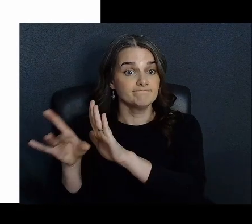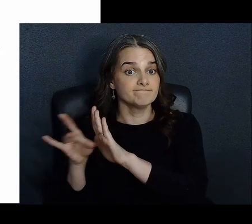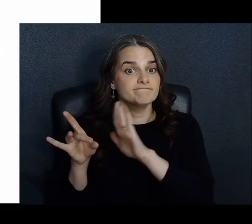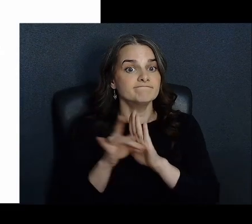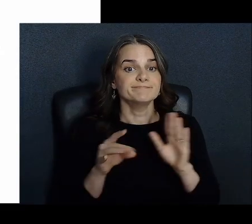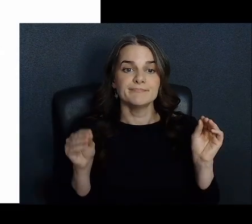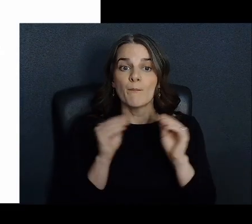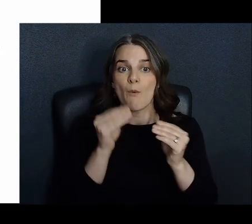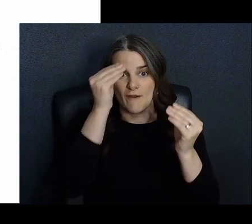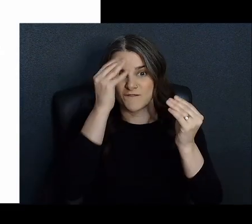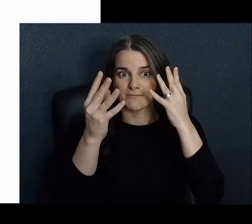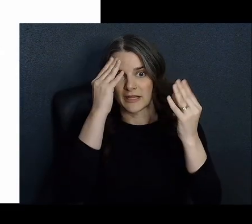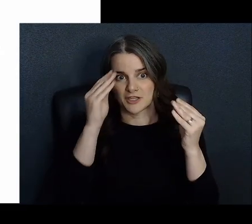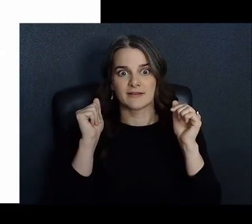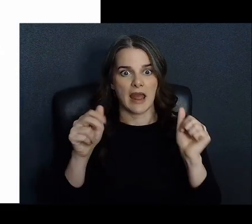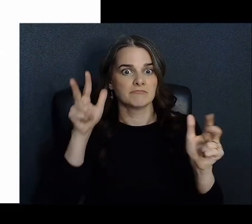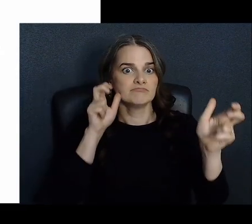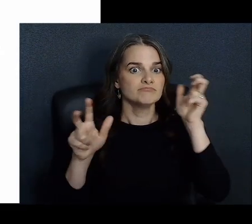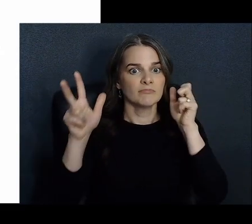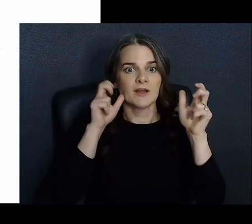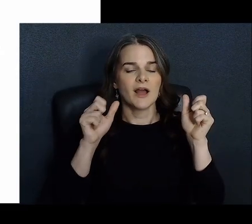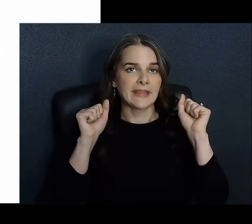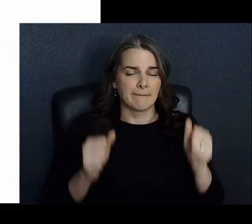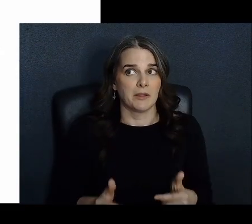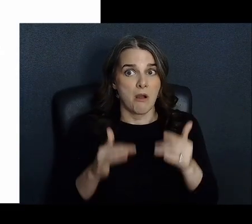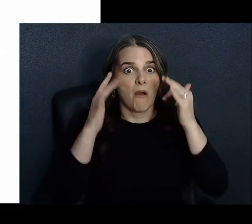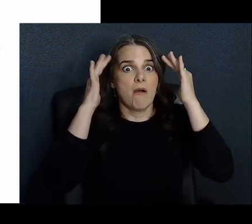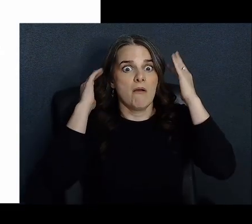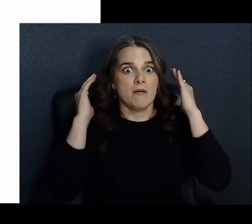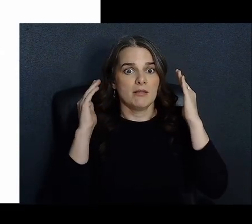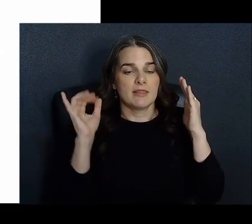can be bombarding like the obstacle detection. But we're going to experiment with that